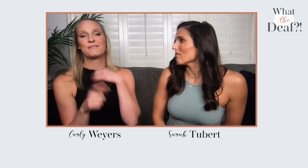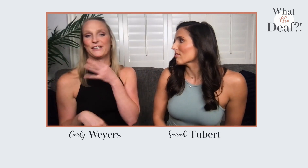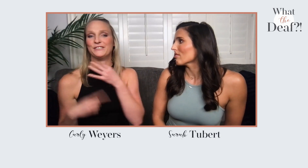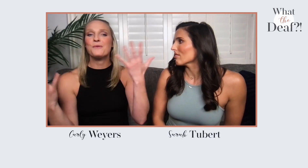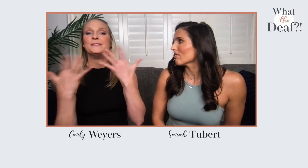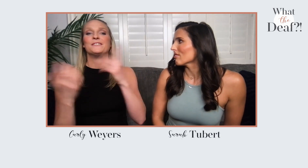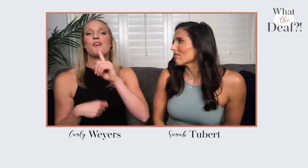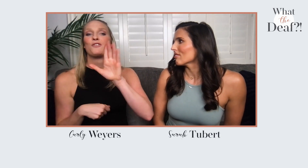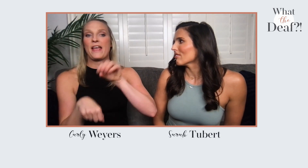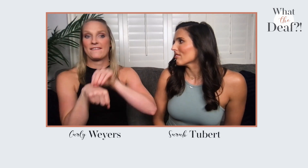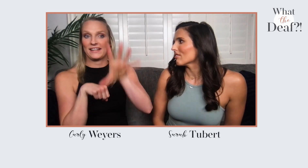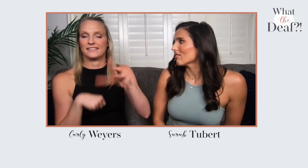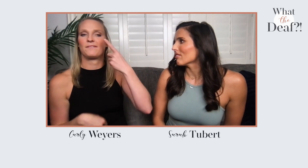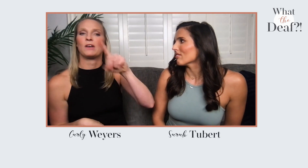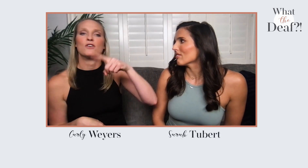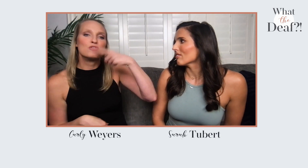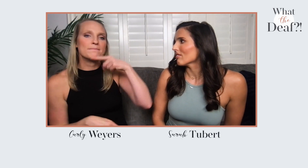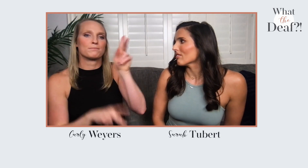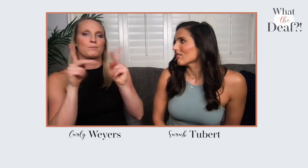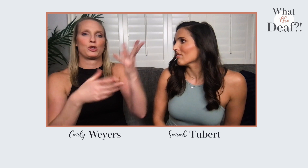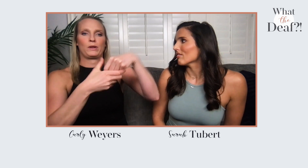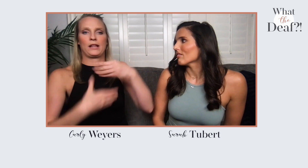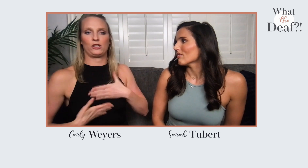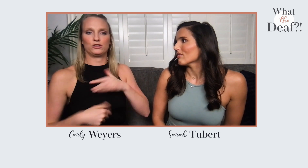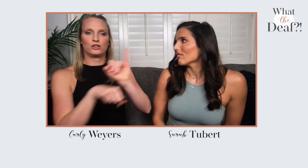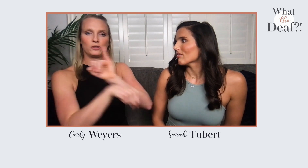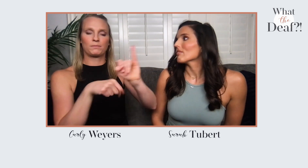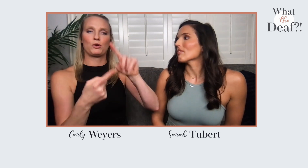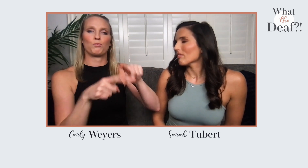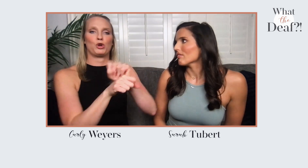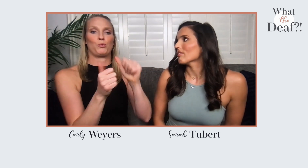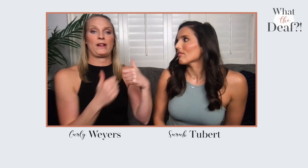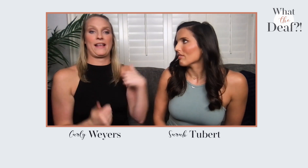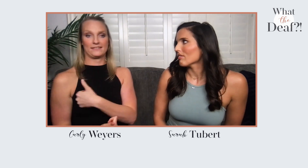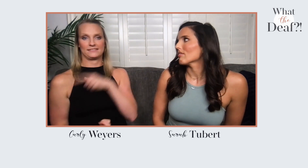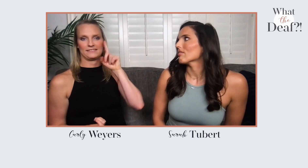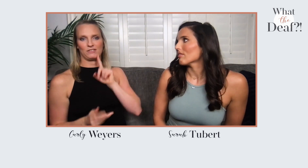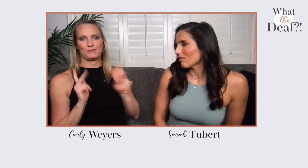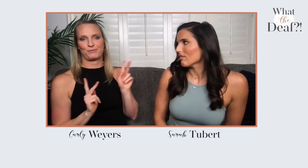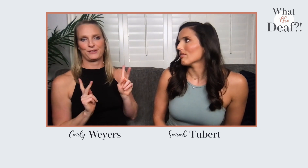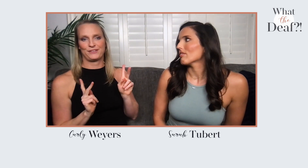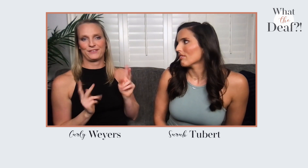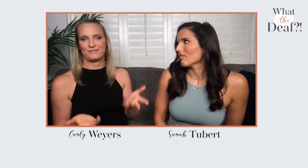So what would your advice be for hearing people within the entertainment industry who want to work with deaf individuals?